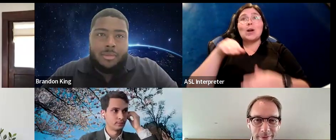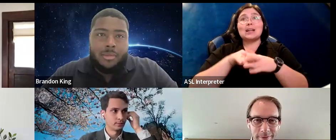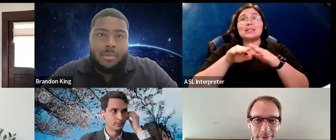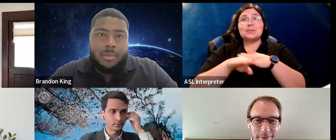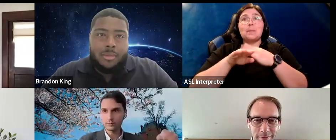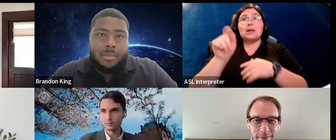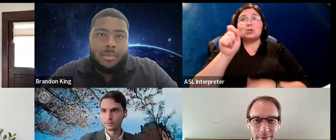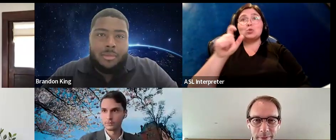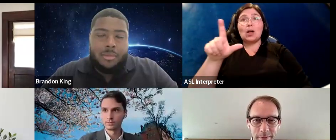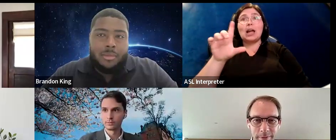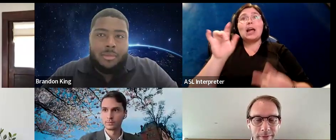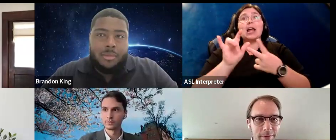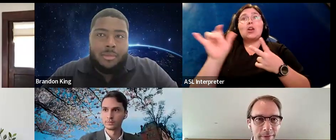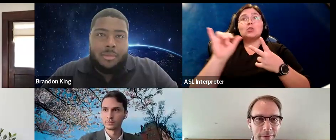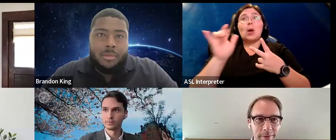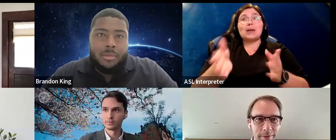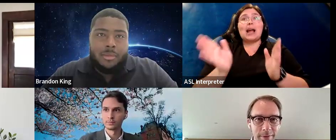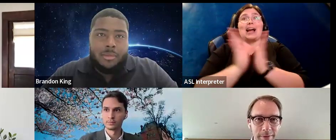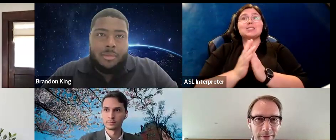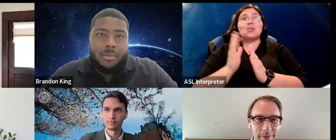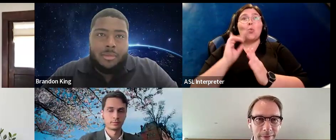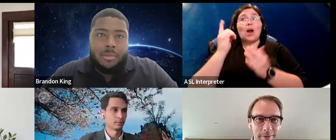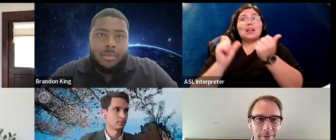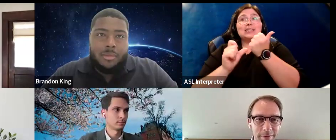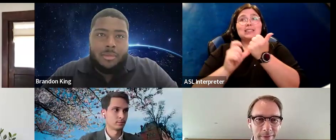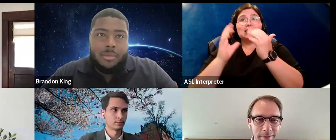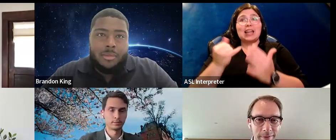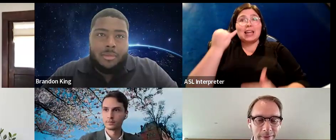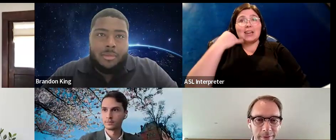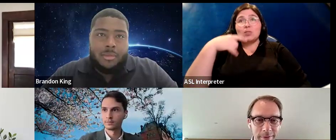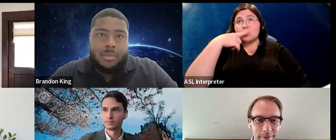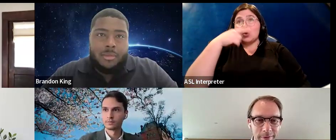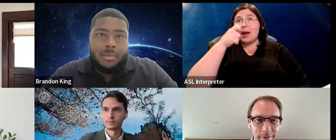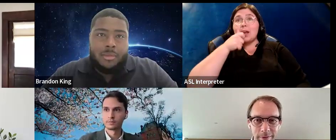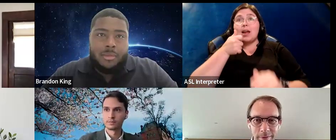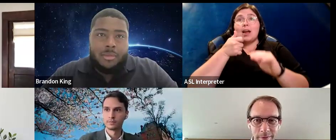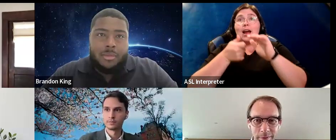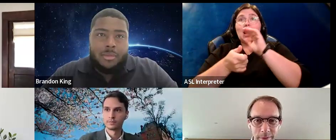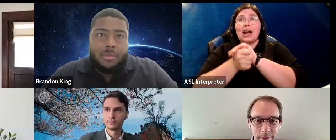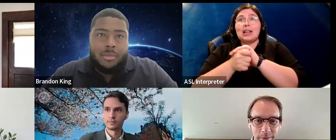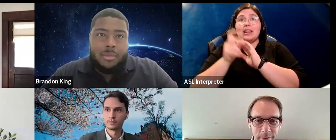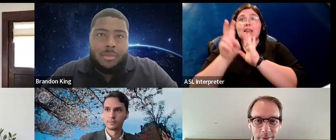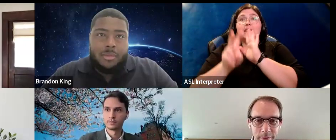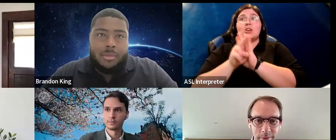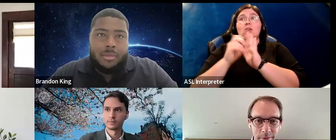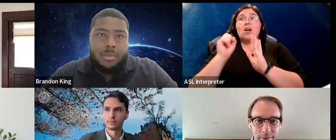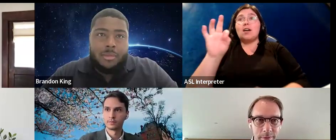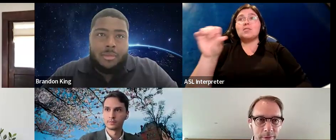And I'm also going to ask one of our assistants if they could hide the videos of the other panelists.